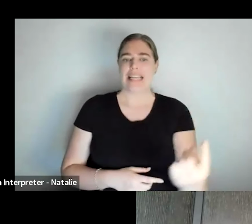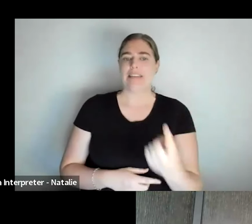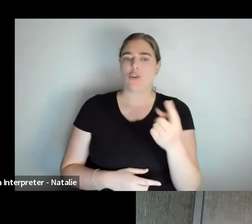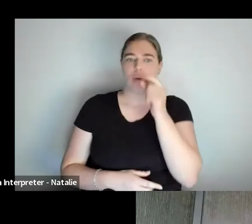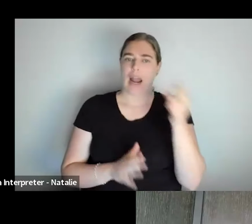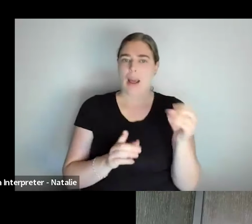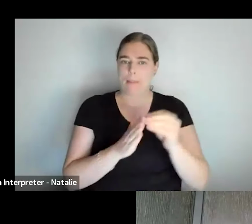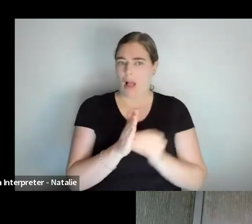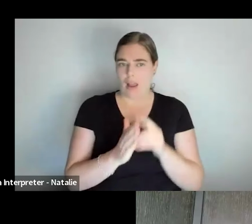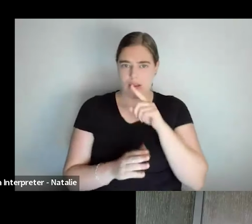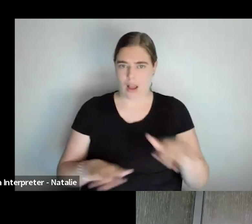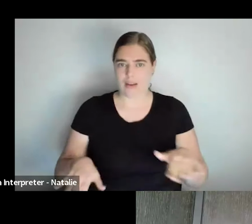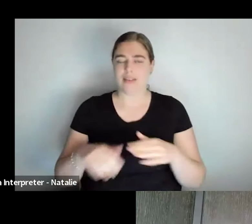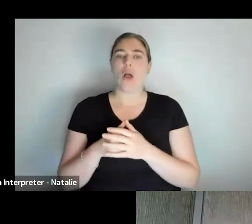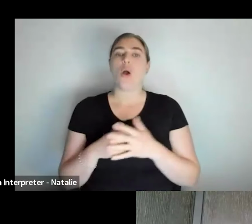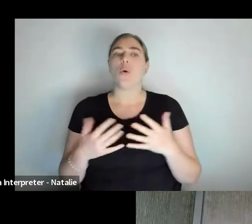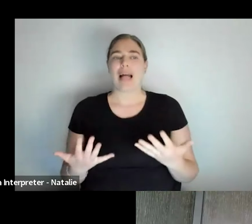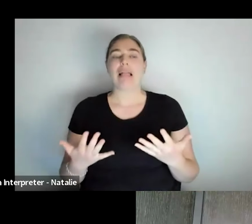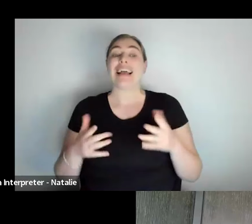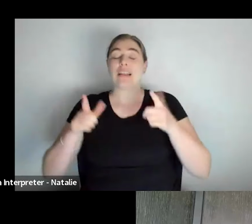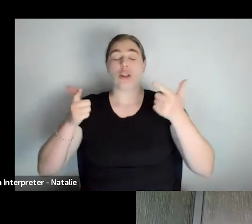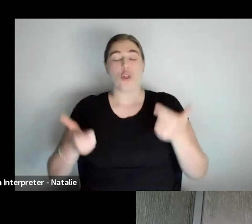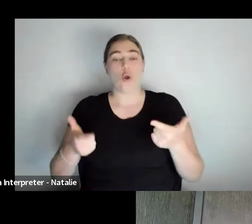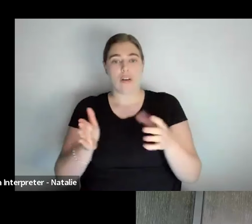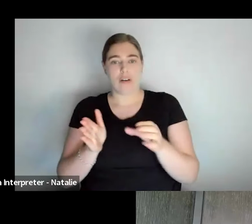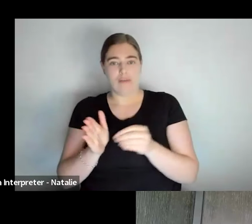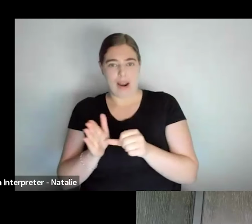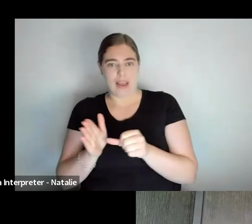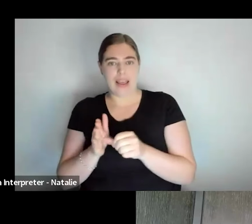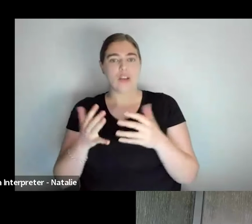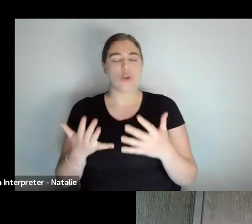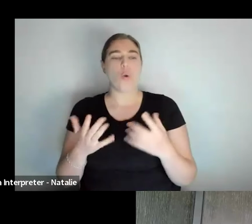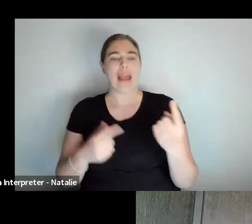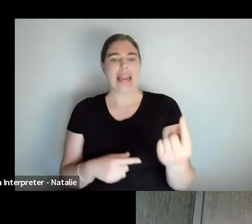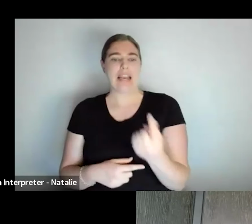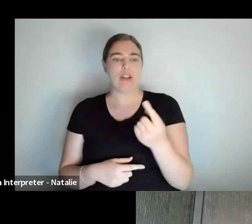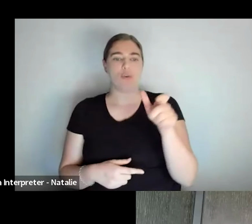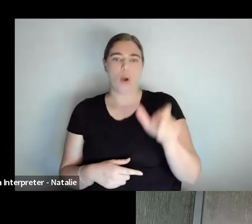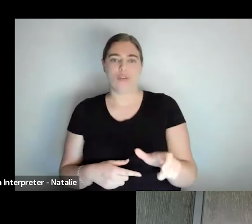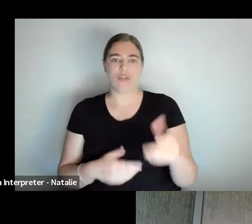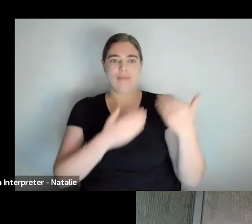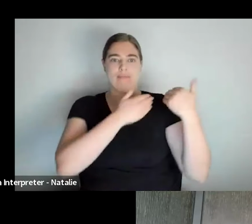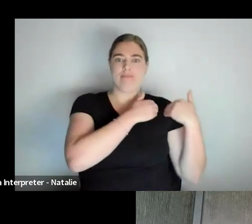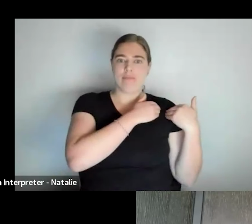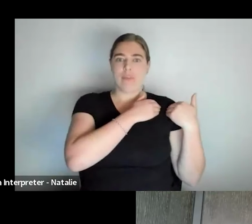individual to take on on behalf of themselves, or other people that they are working with.